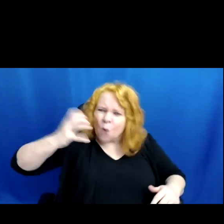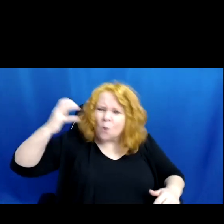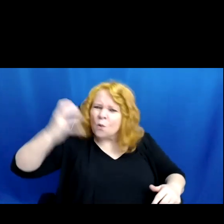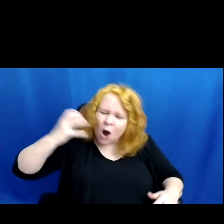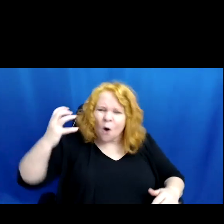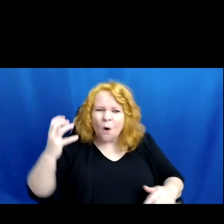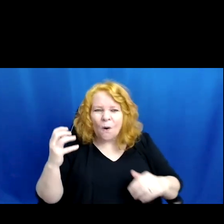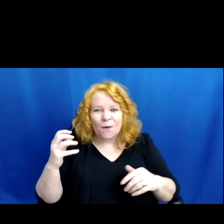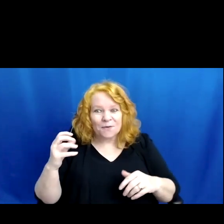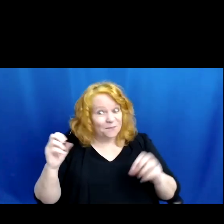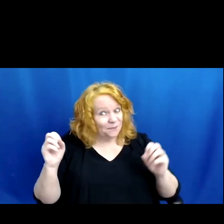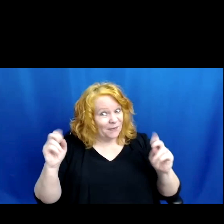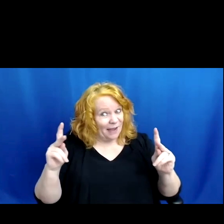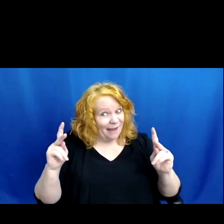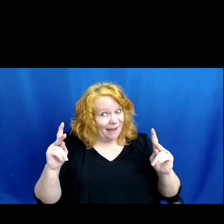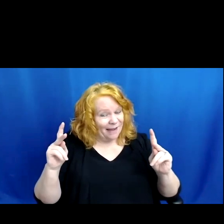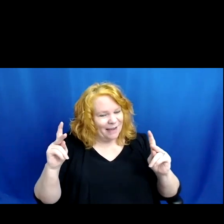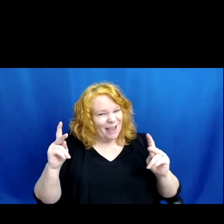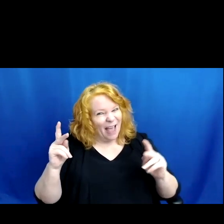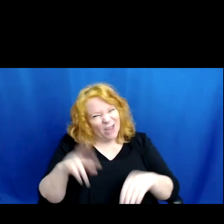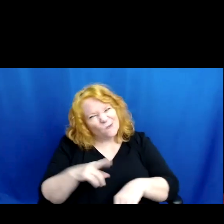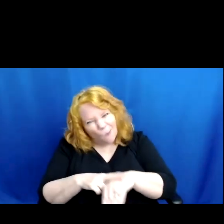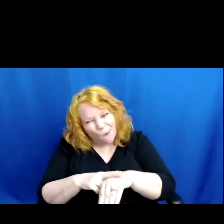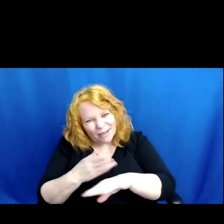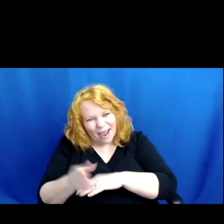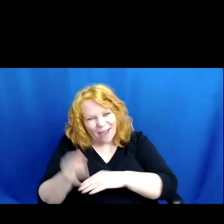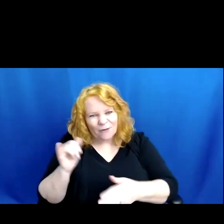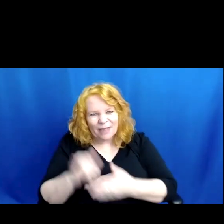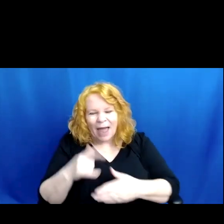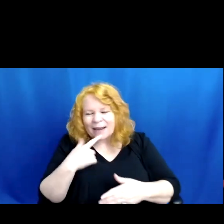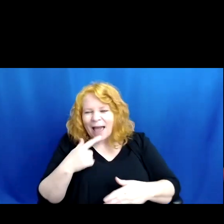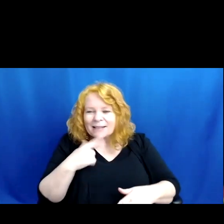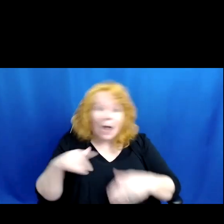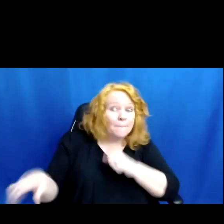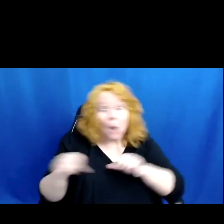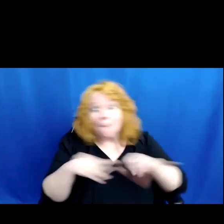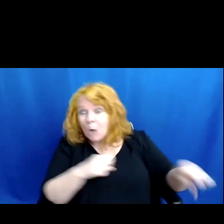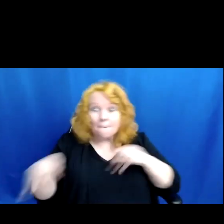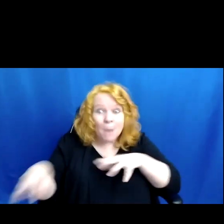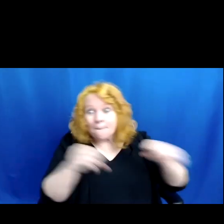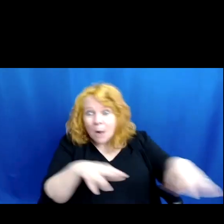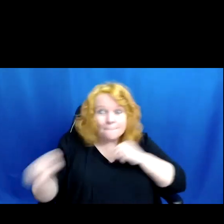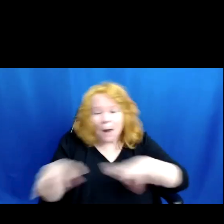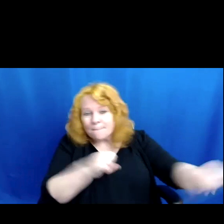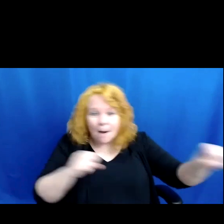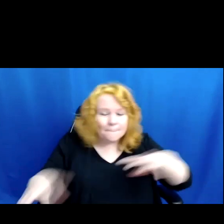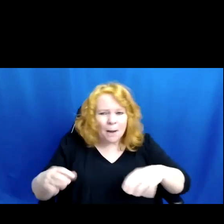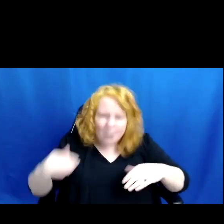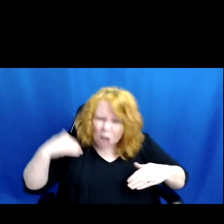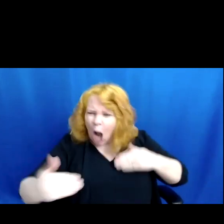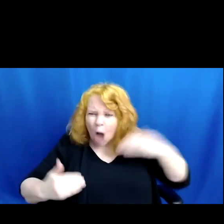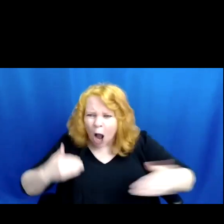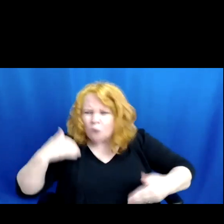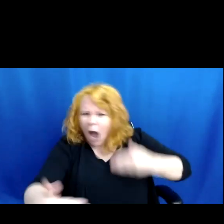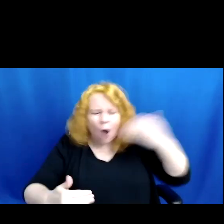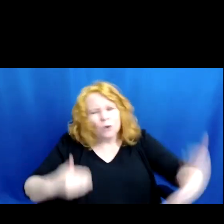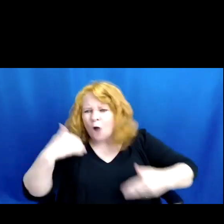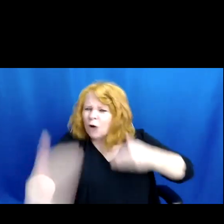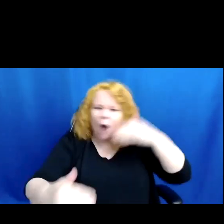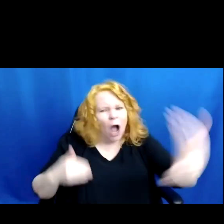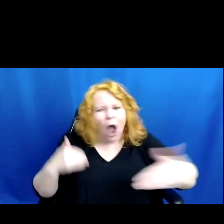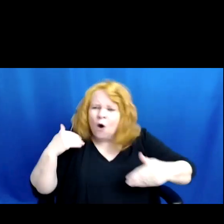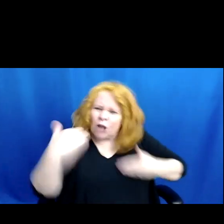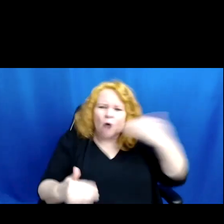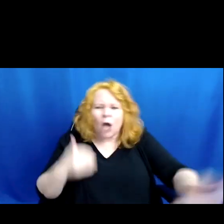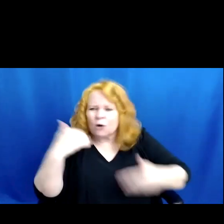Then normally I go, boom boom boom boom boom boom boom, go, go, go-itty go, go, go, go-itty